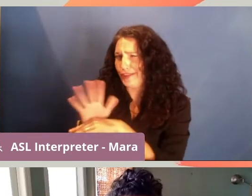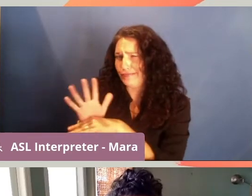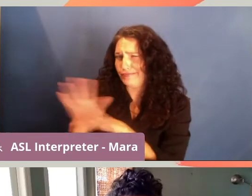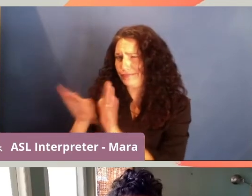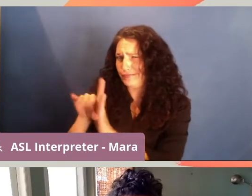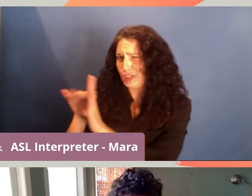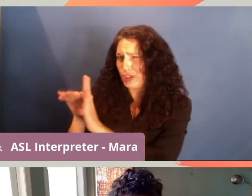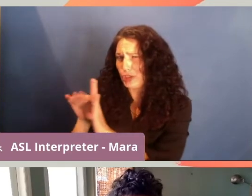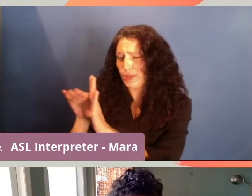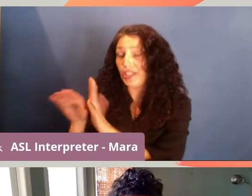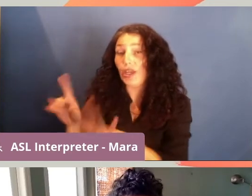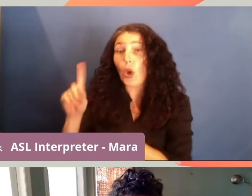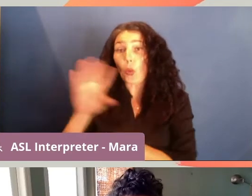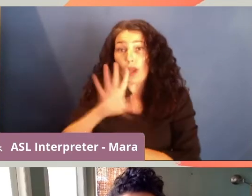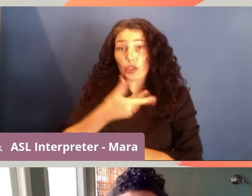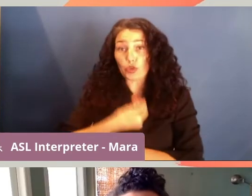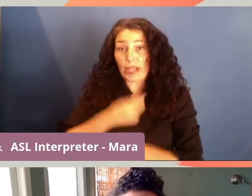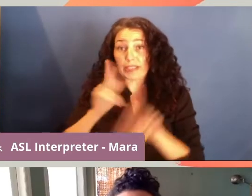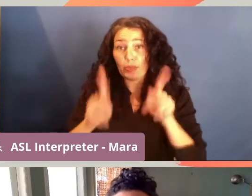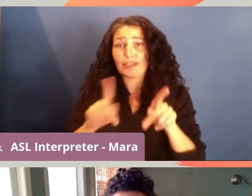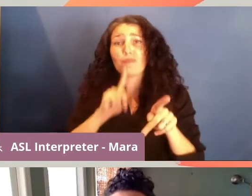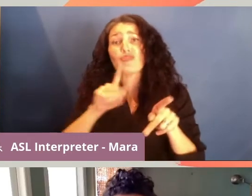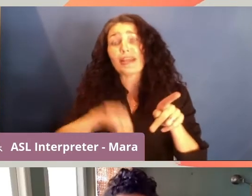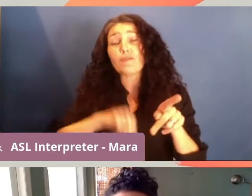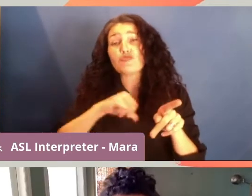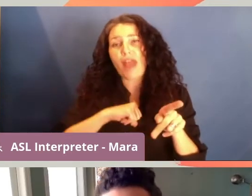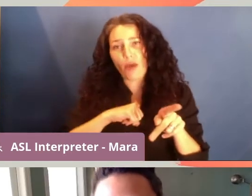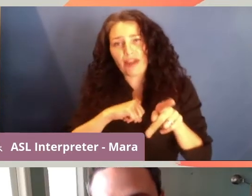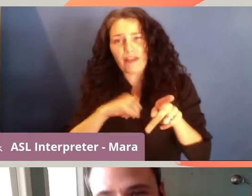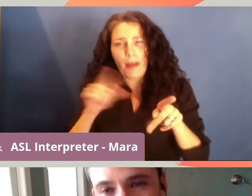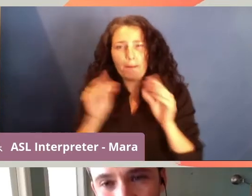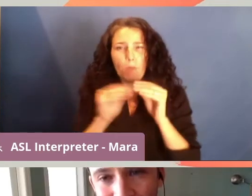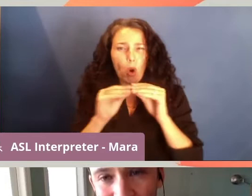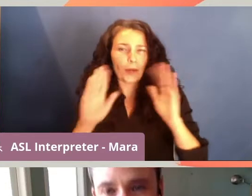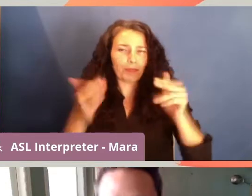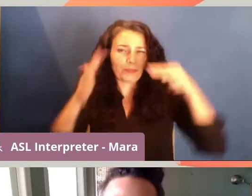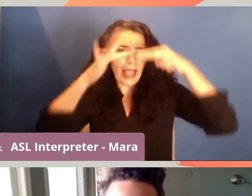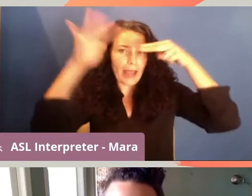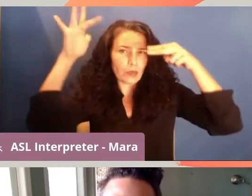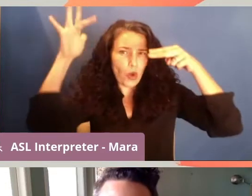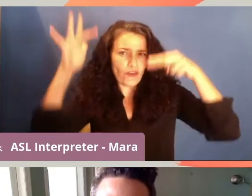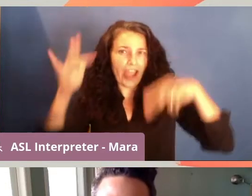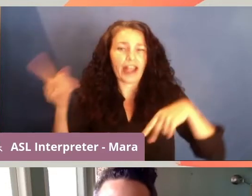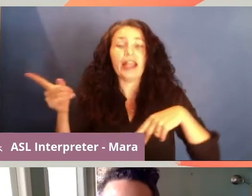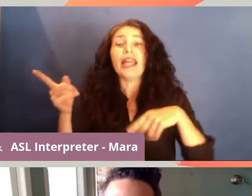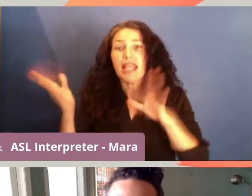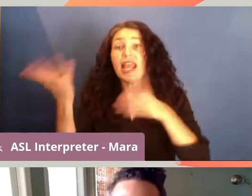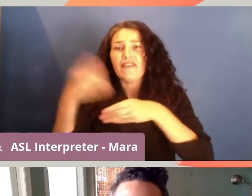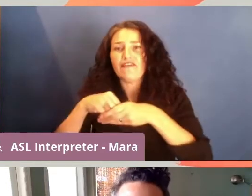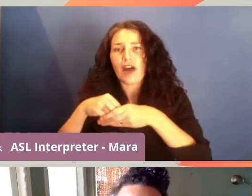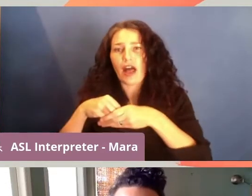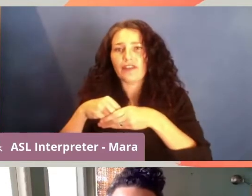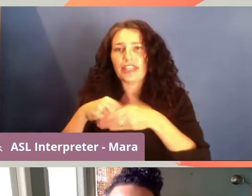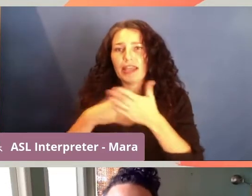who I'm so proud of who was sort of more high profile involved in the project, who found out that there were trans people there